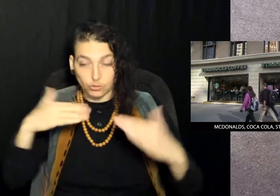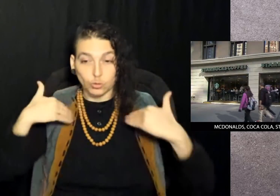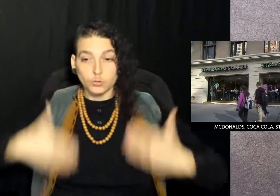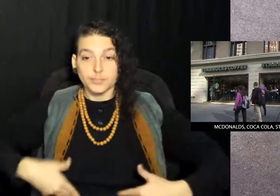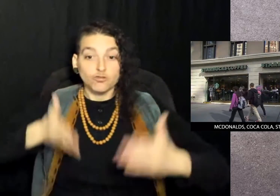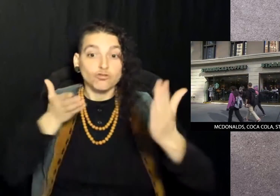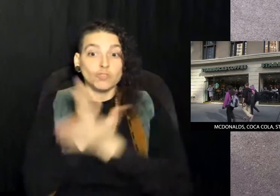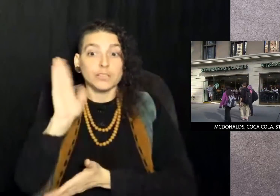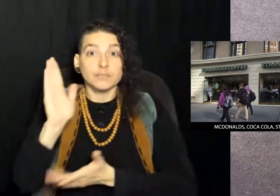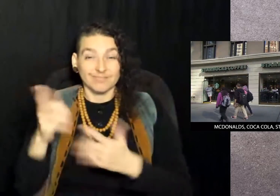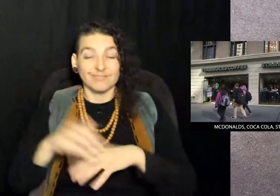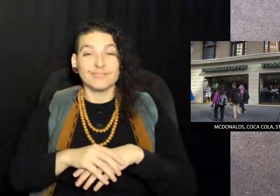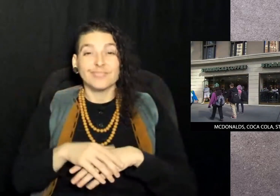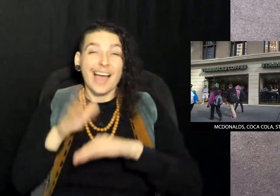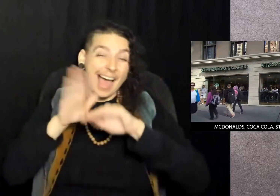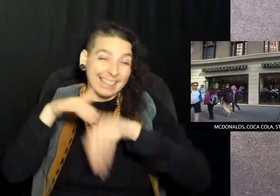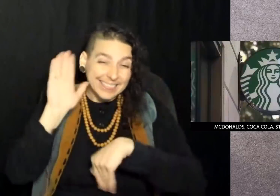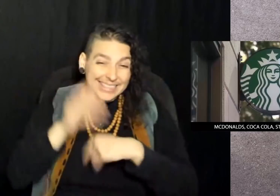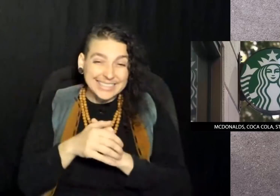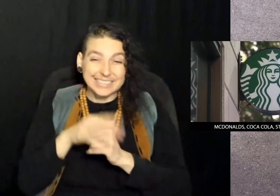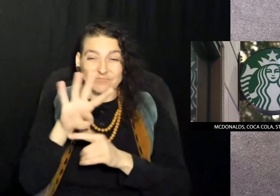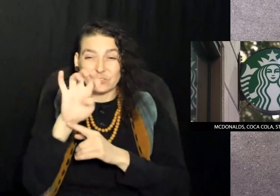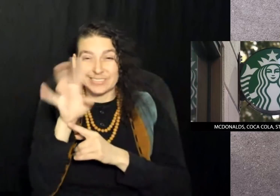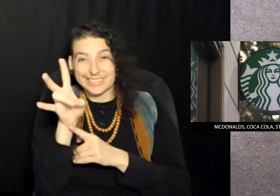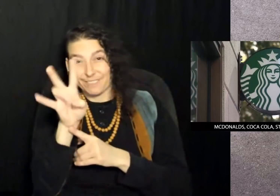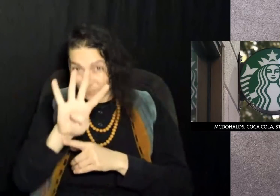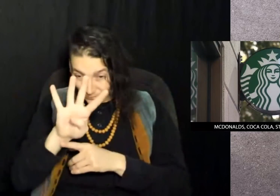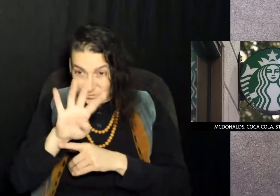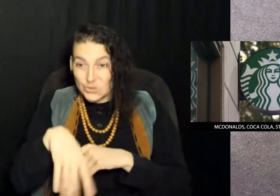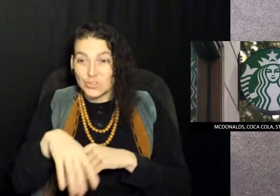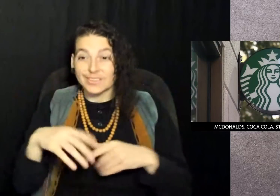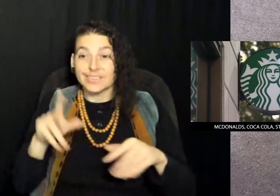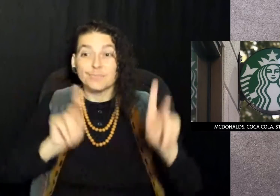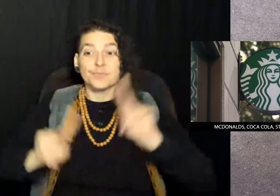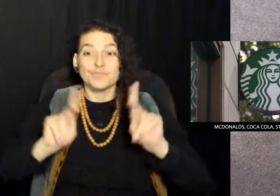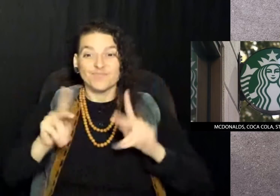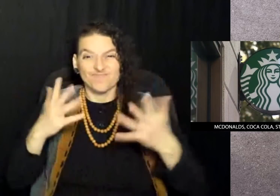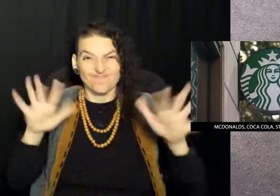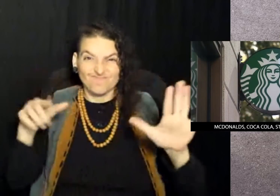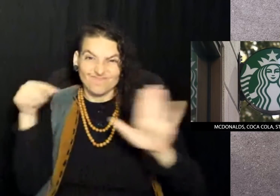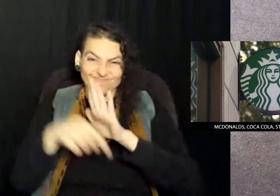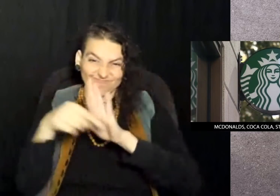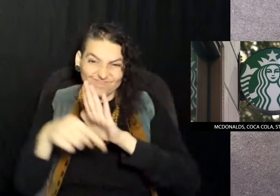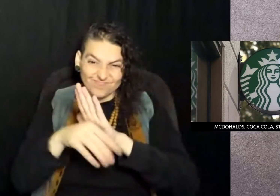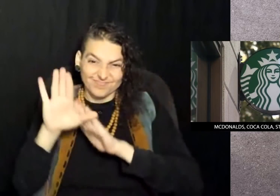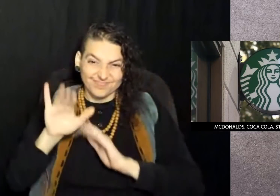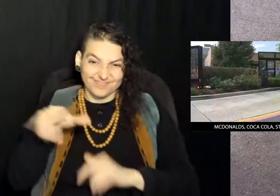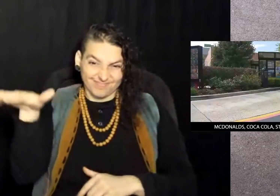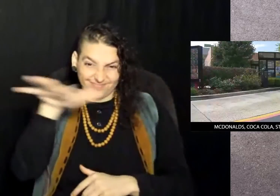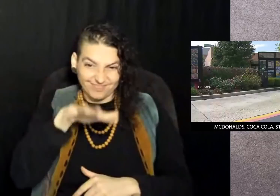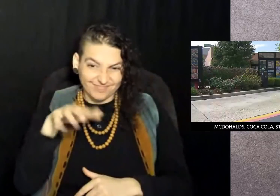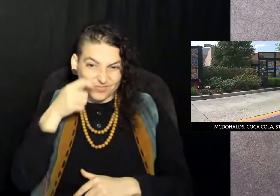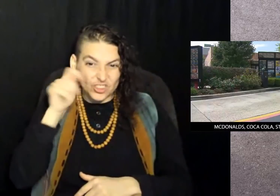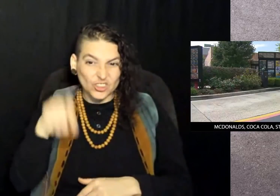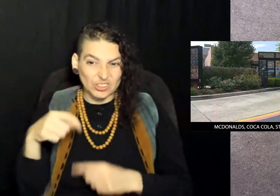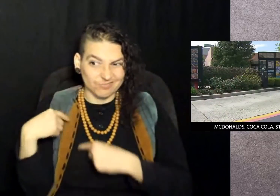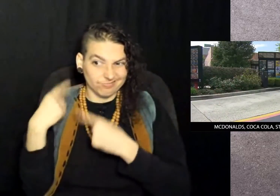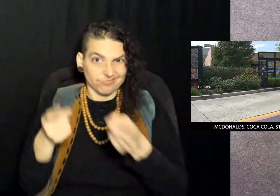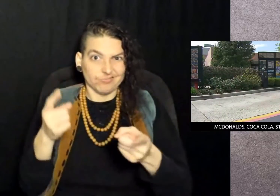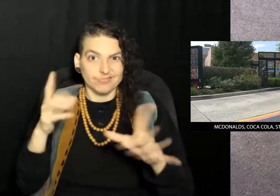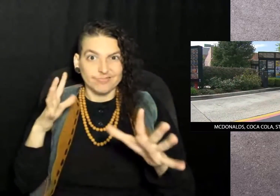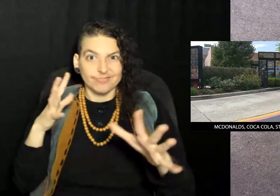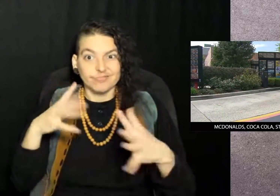at least 474 civilians have been killed in Ukraine since the attack started nearly 3 weeks ago